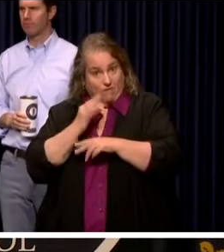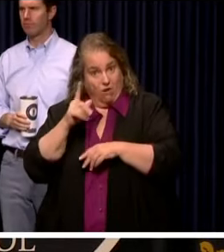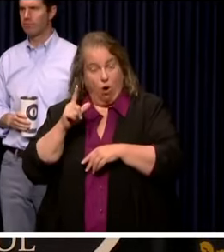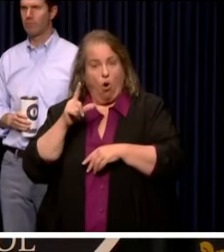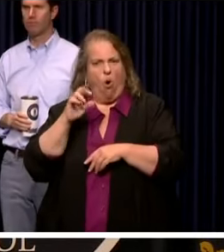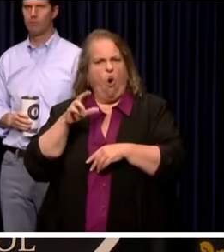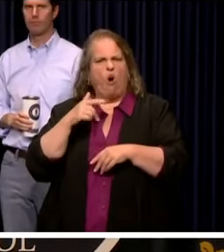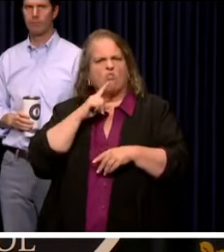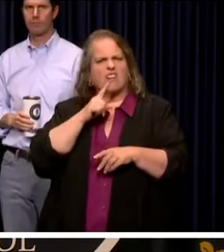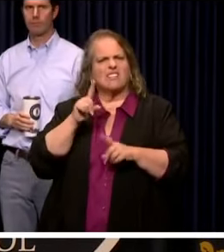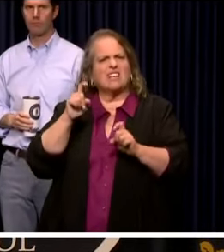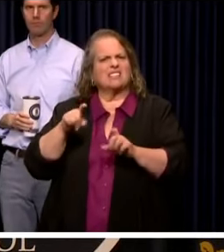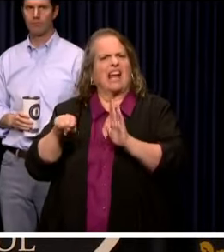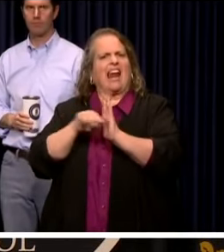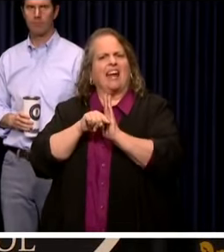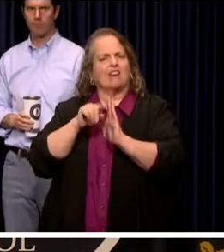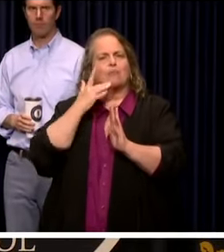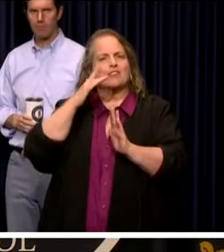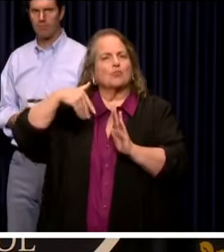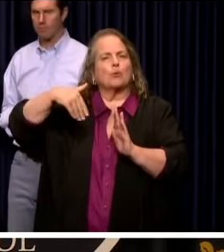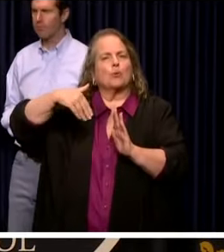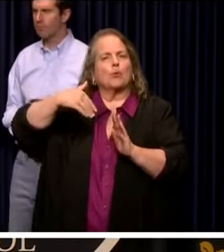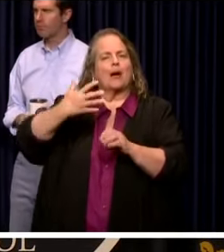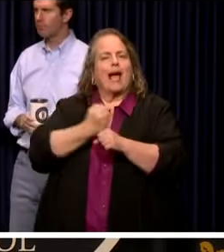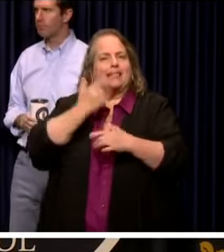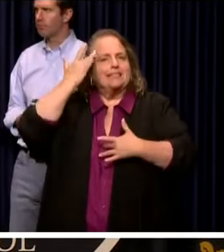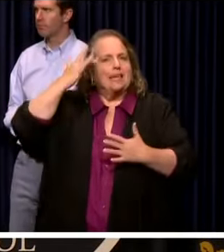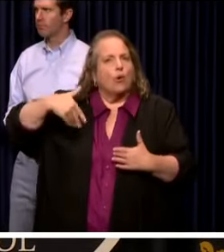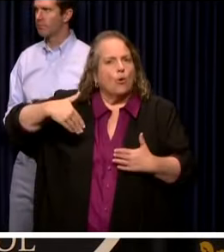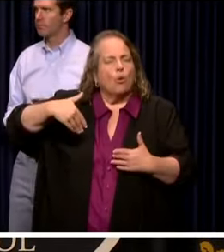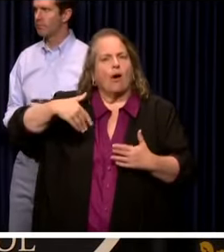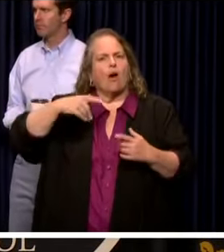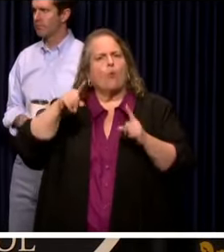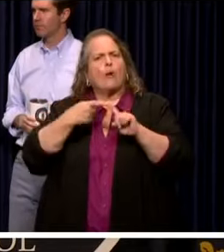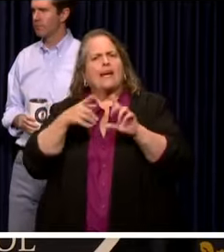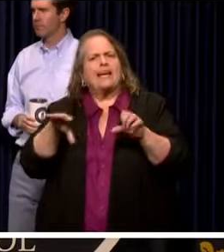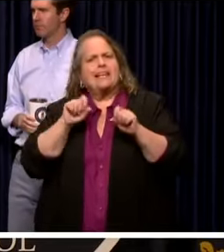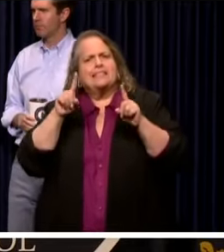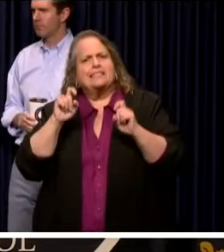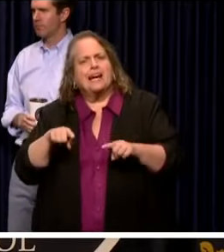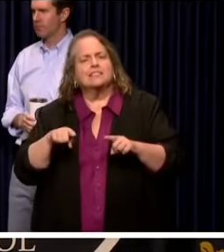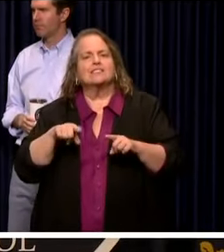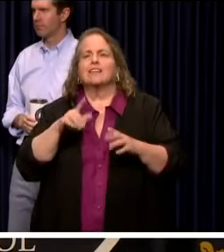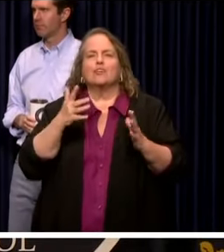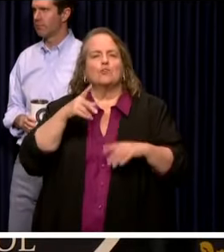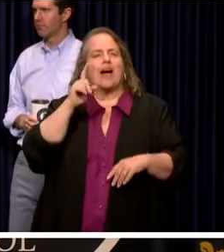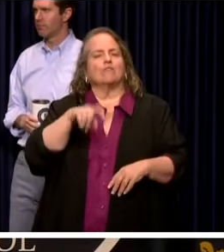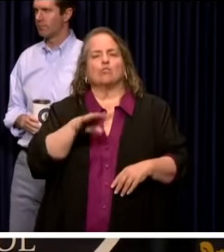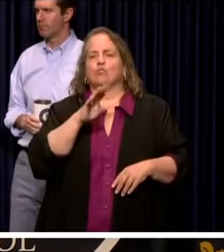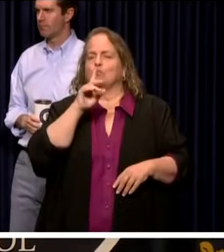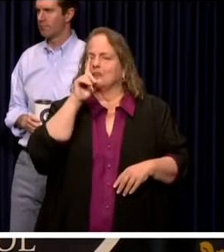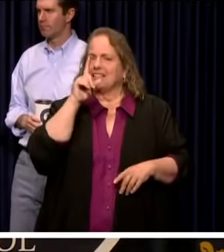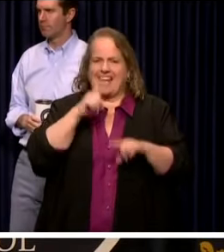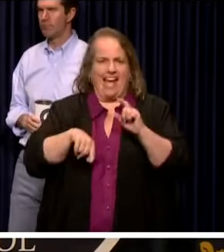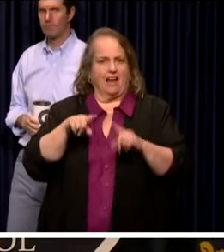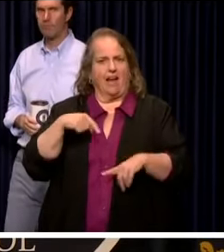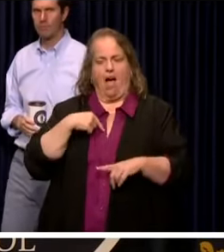IT'S DELAYING THE $600 PAYMENT. AGAIN, WE'RE DEALING WITH AN UNPRECEDENTED NUMBER OF CLAIMS.